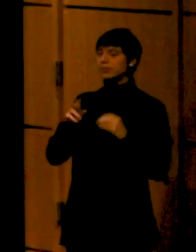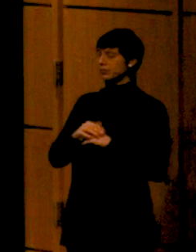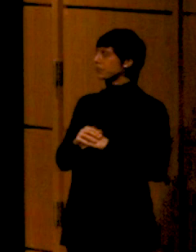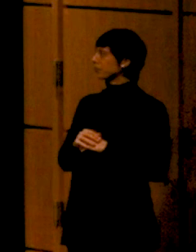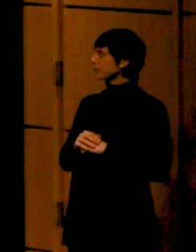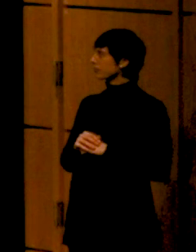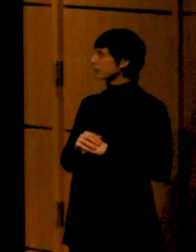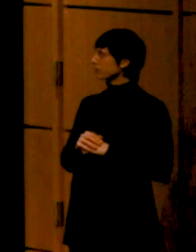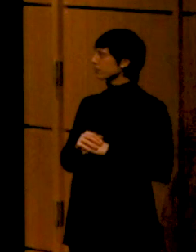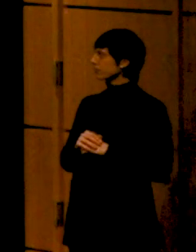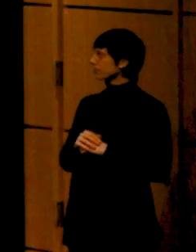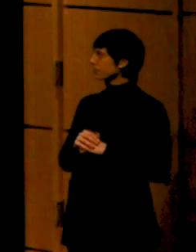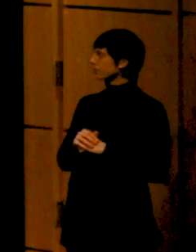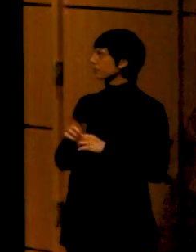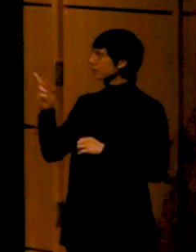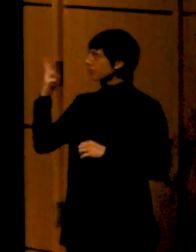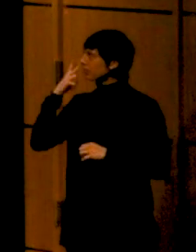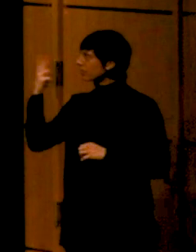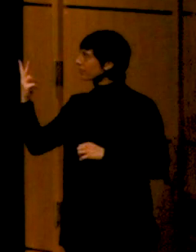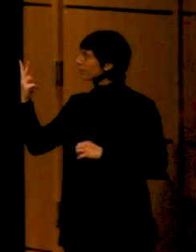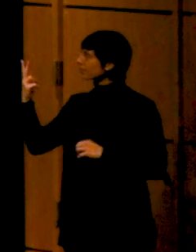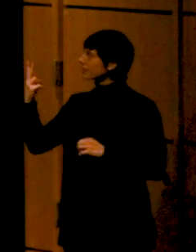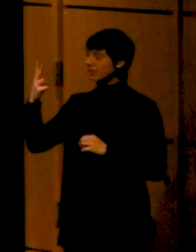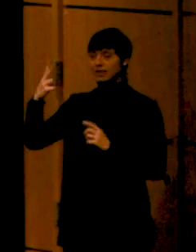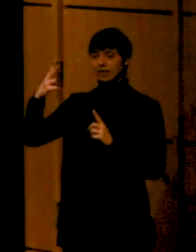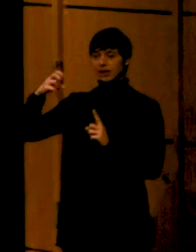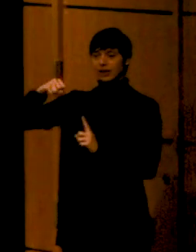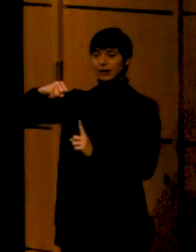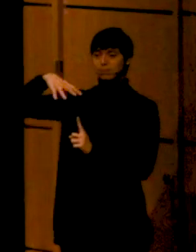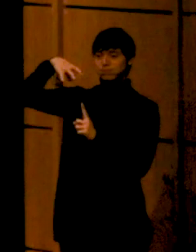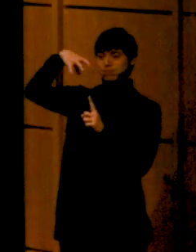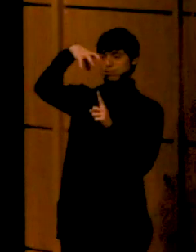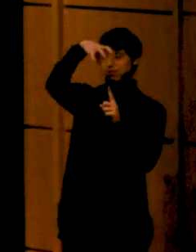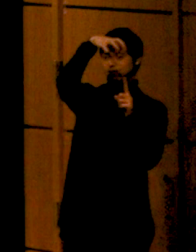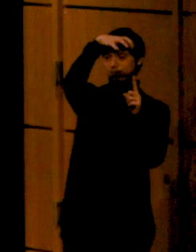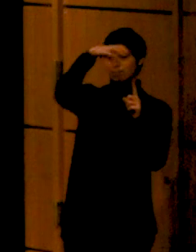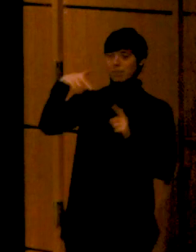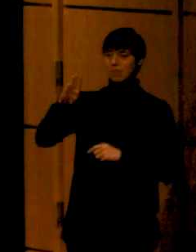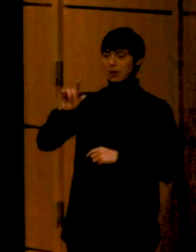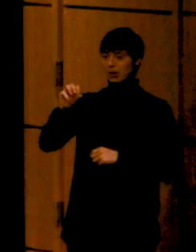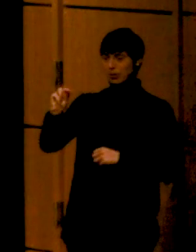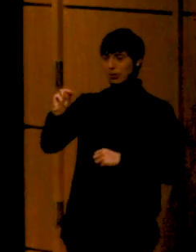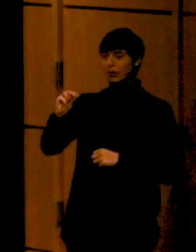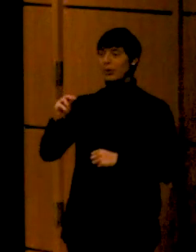it in the hot air balloons, the paddle of the kayaker and the jets of water from the